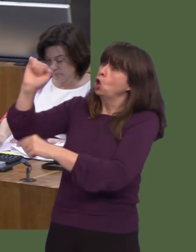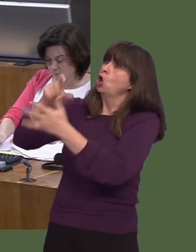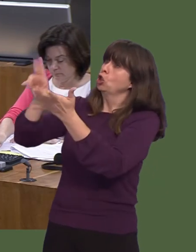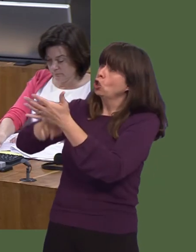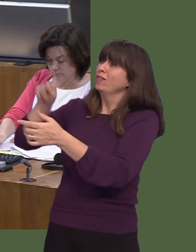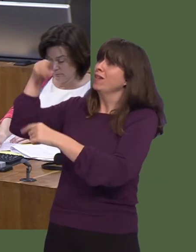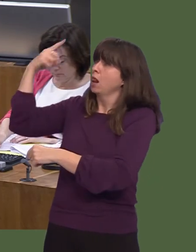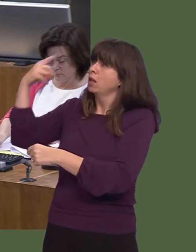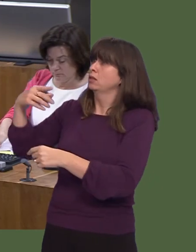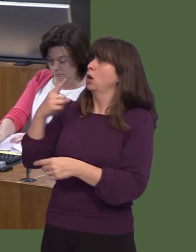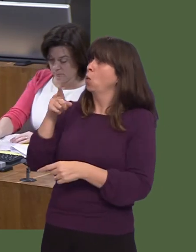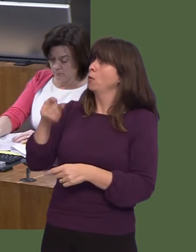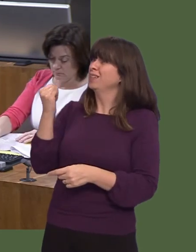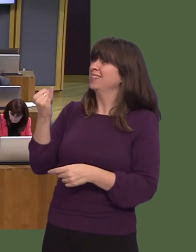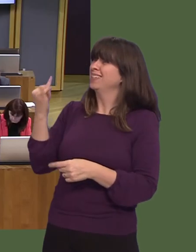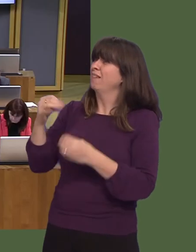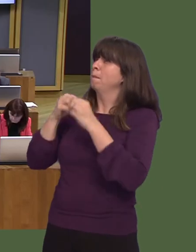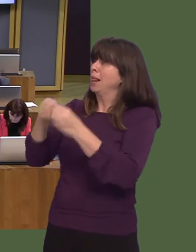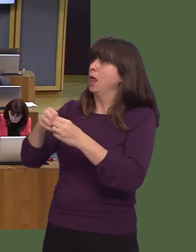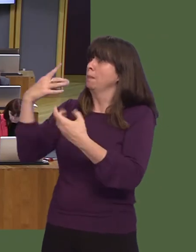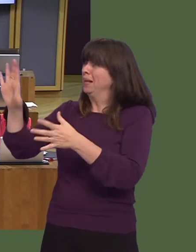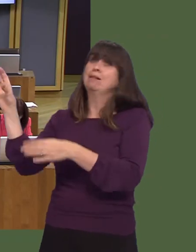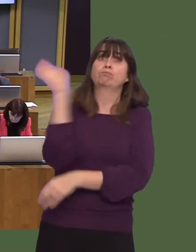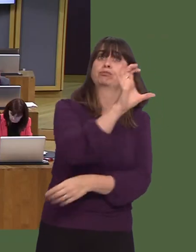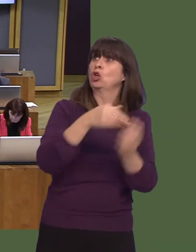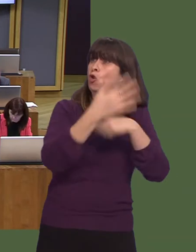the £1.67 billion equivalent that Northern Ireland have had. They are in no position